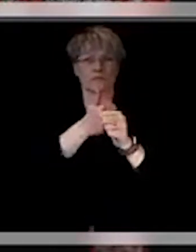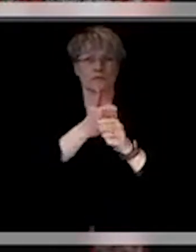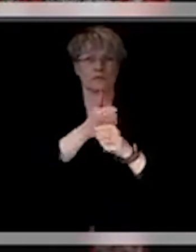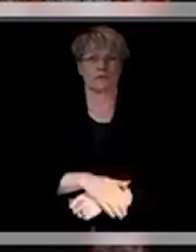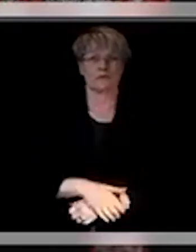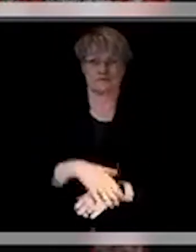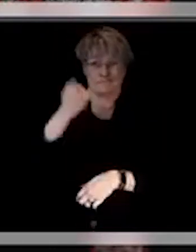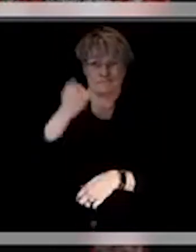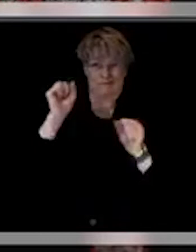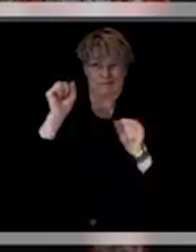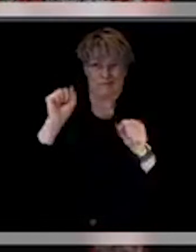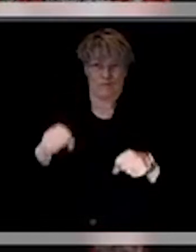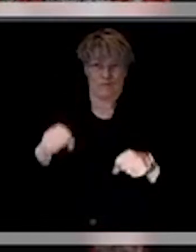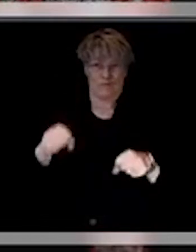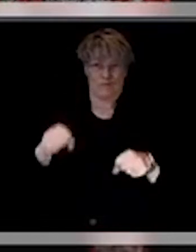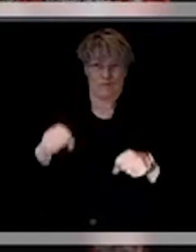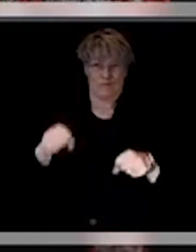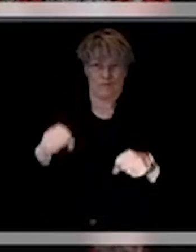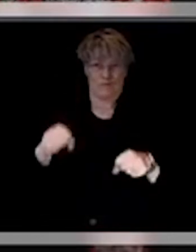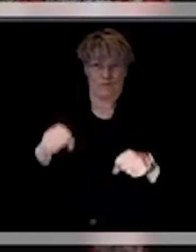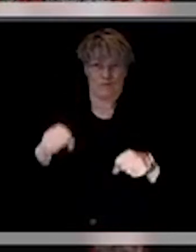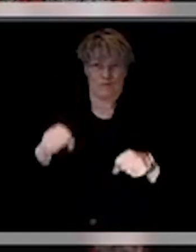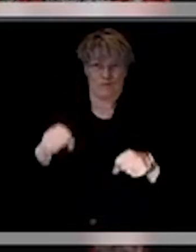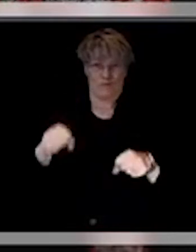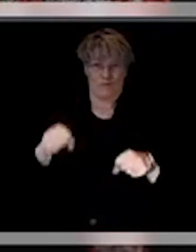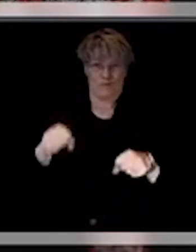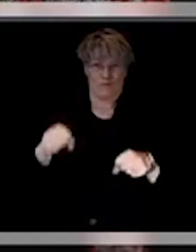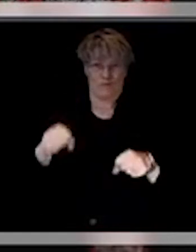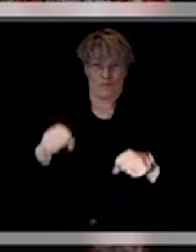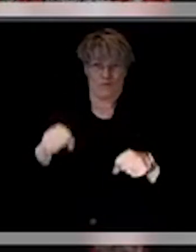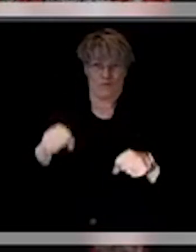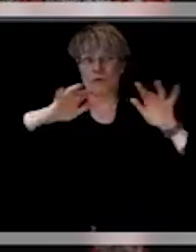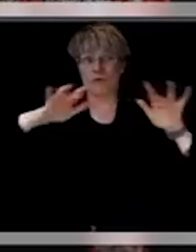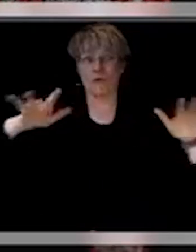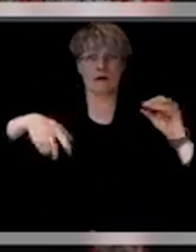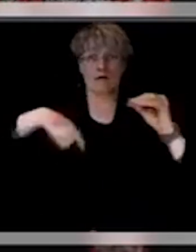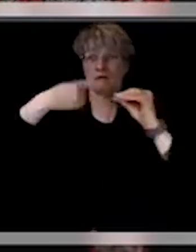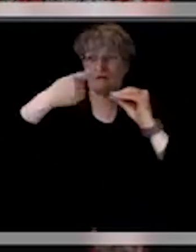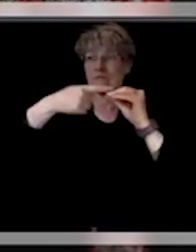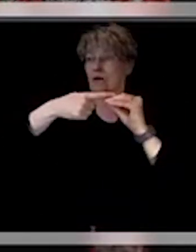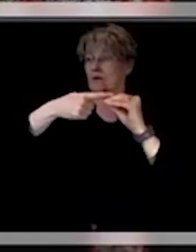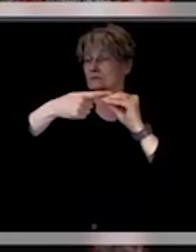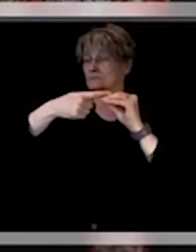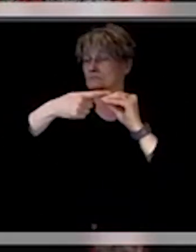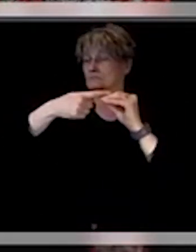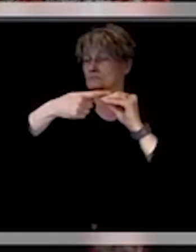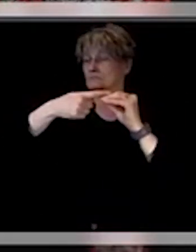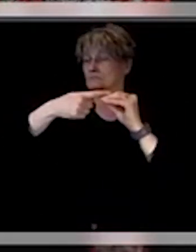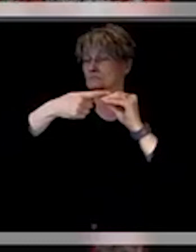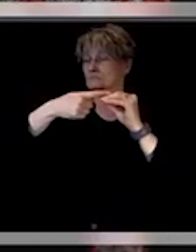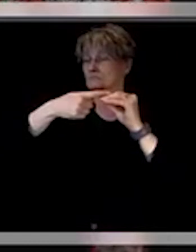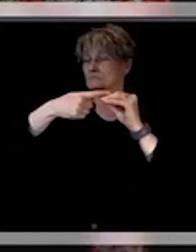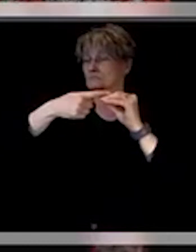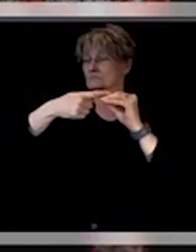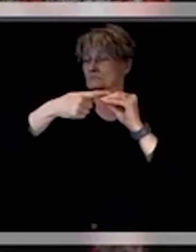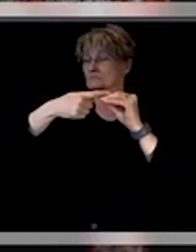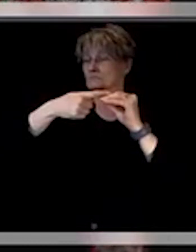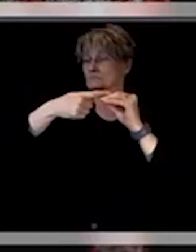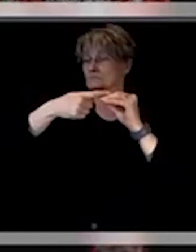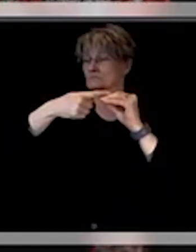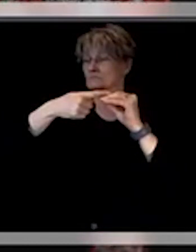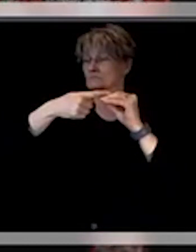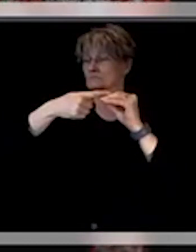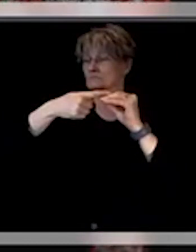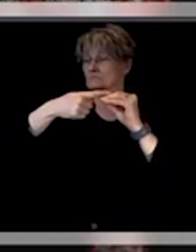and clinicians and dentists aren't following guidance to protect them and their own staff.